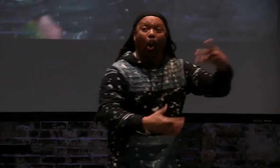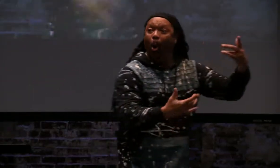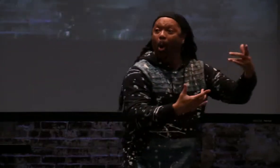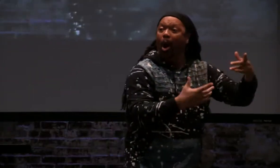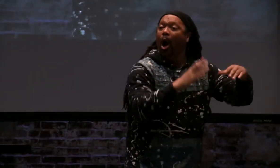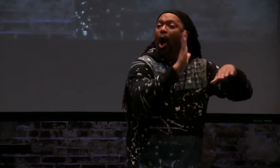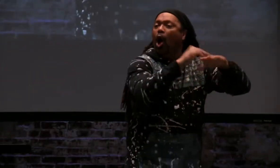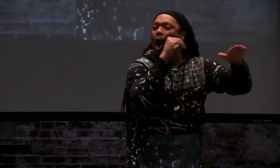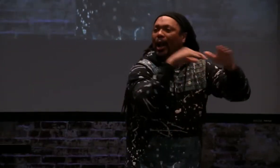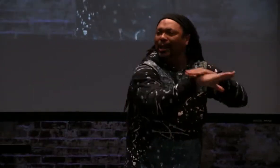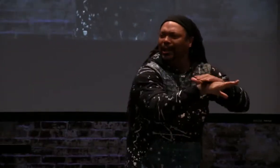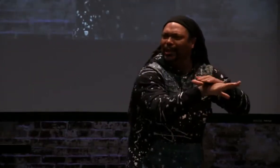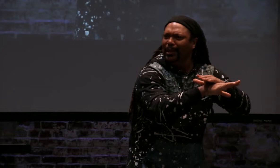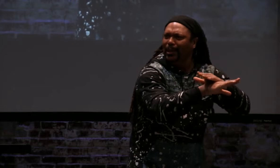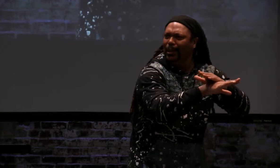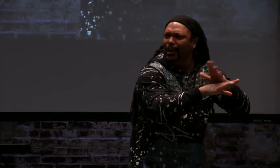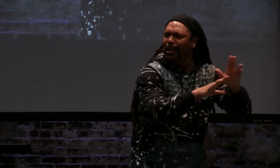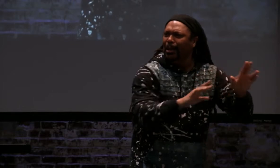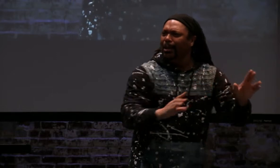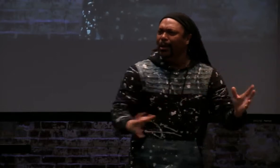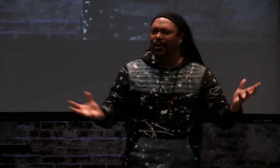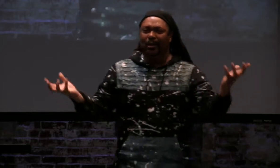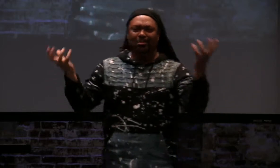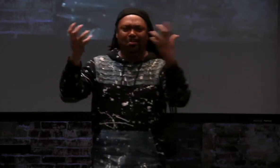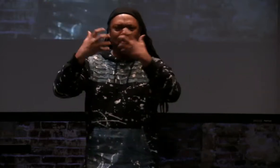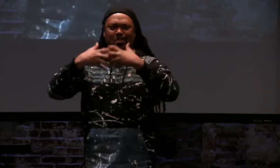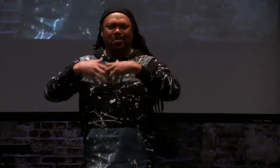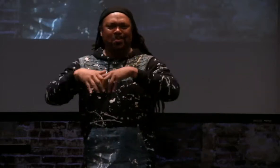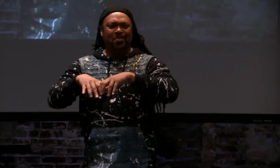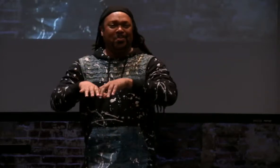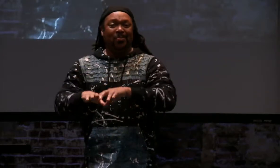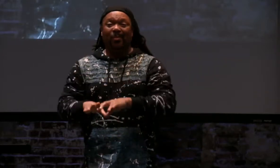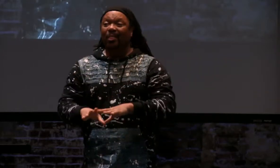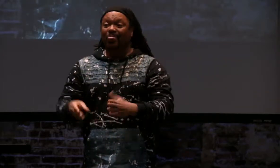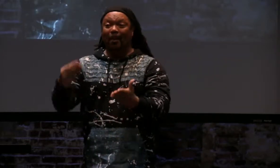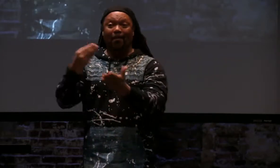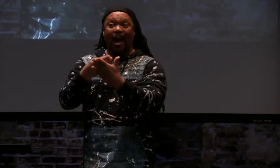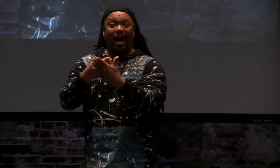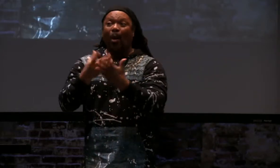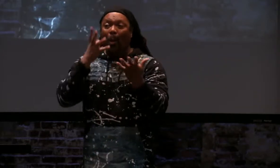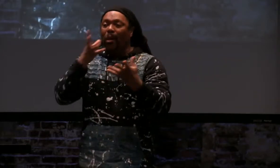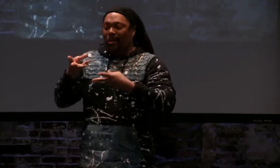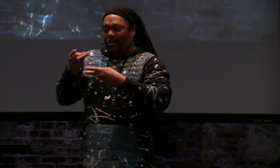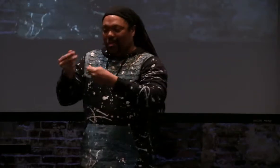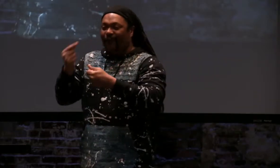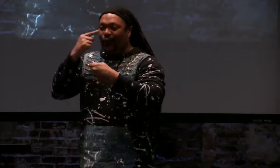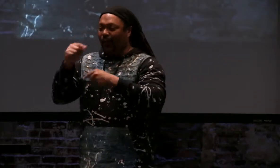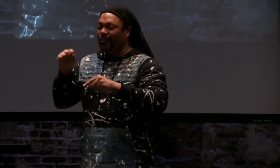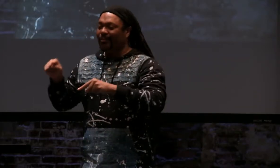one entity can be the watchdog of calling entities out for not doing what they should do